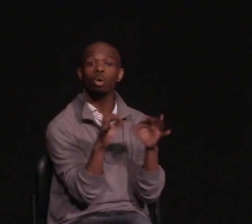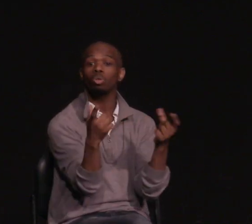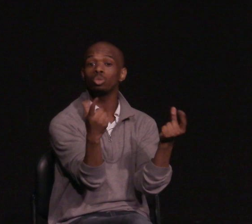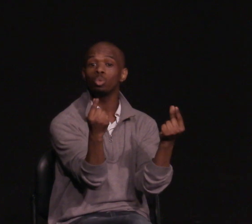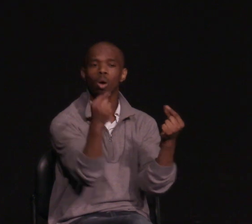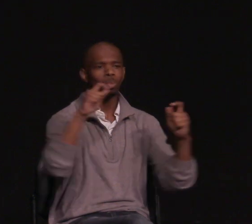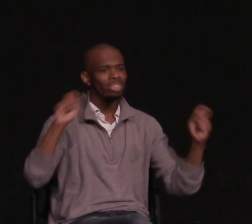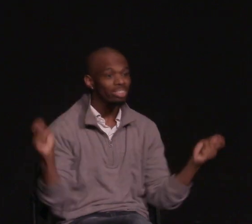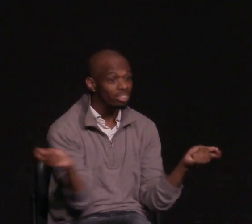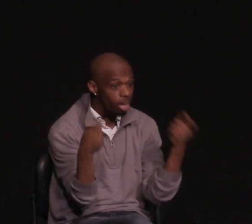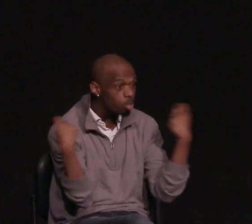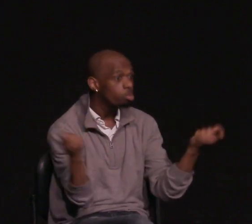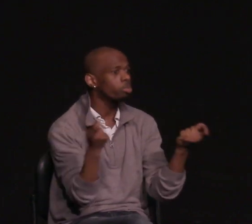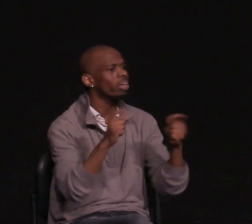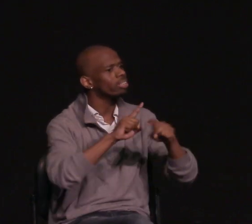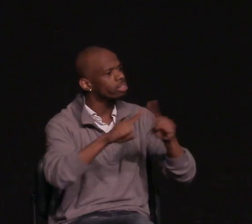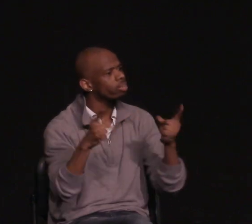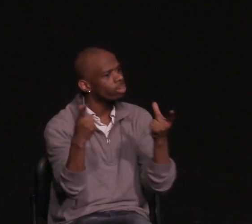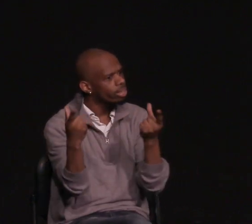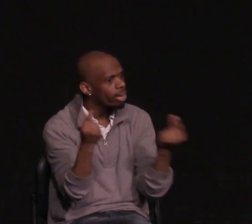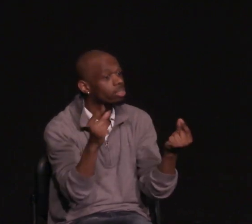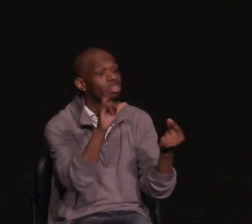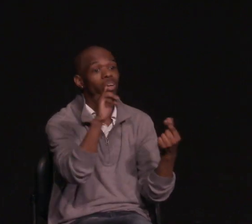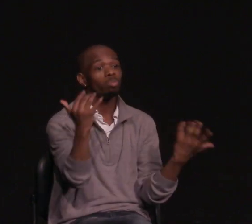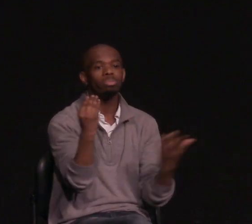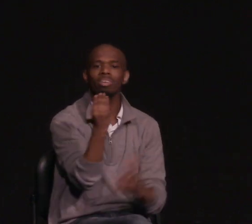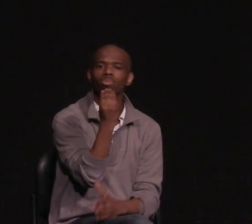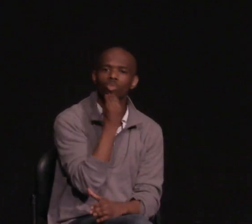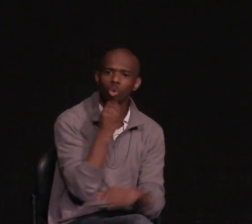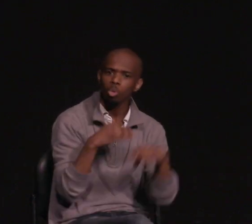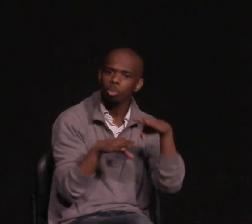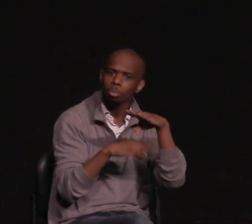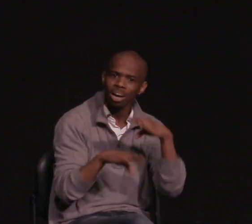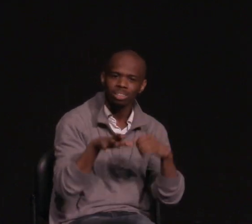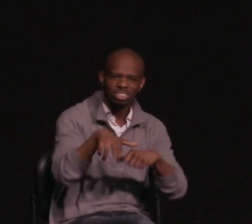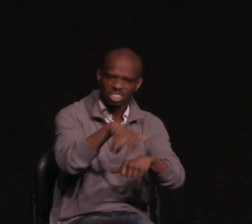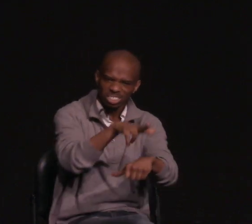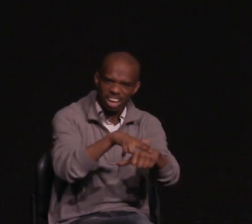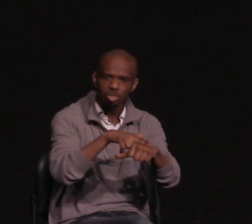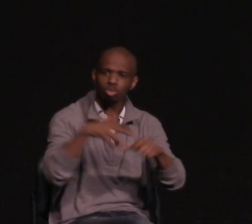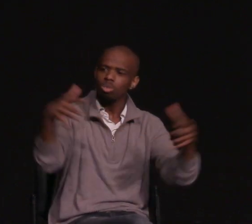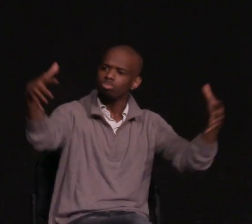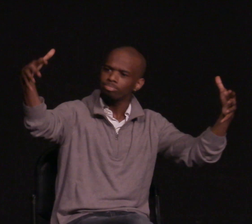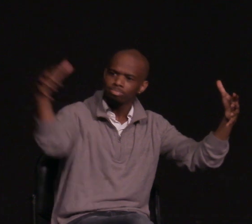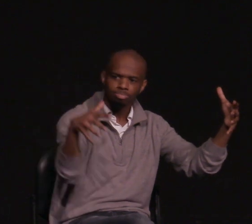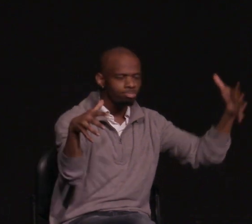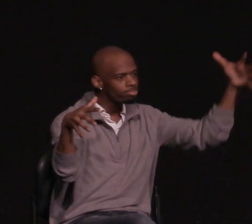food, making meals from scratch, and building community around our home tables, as highly political,